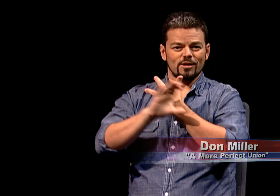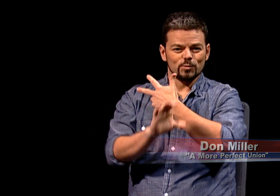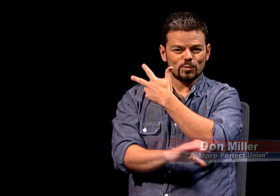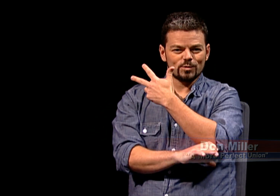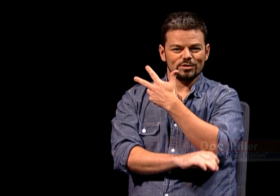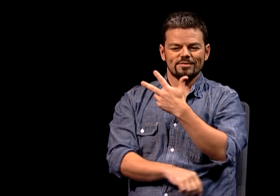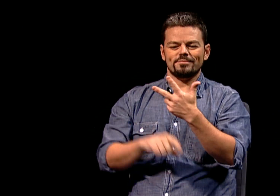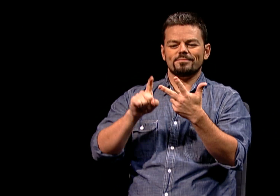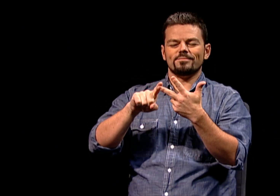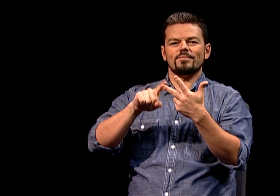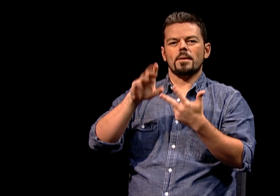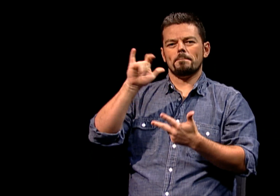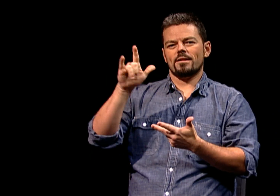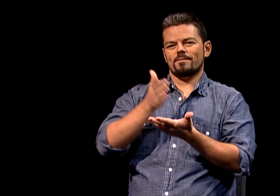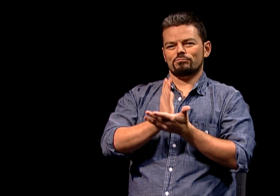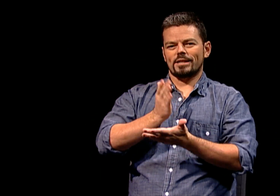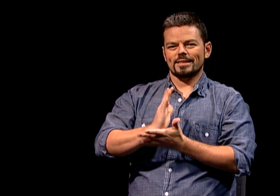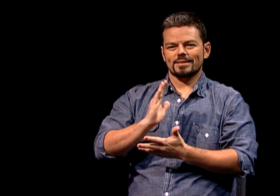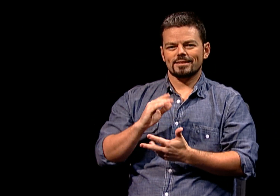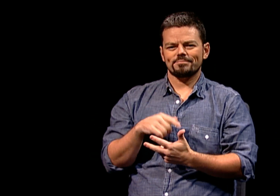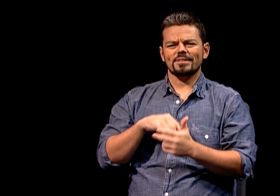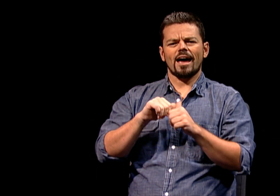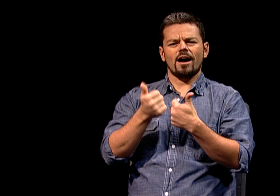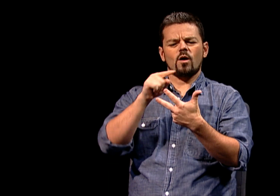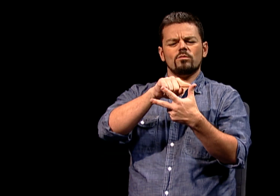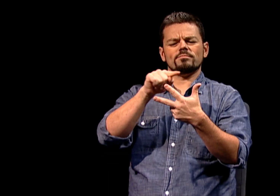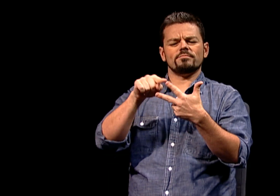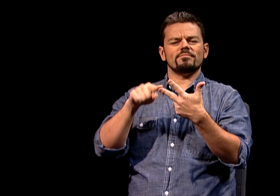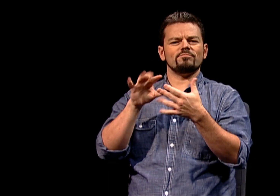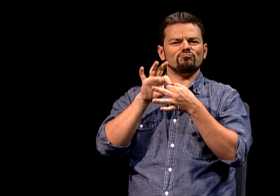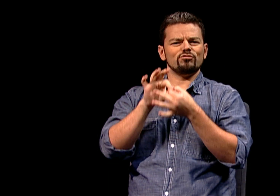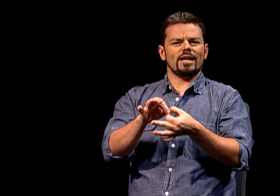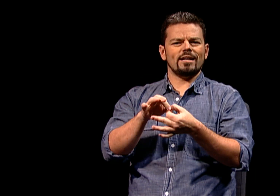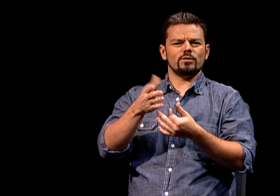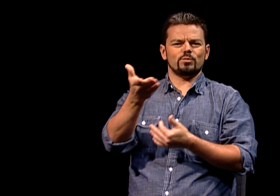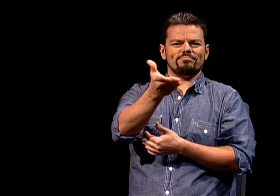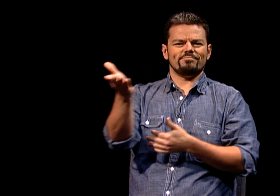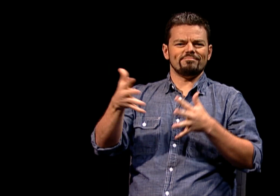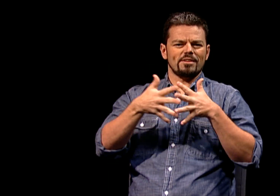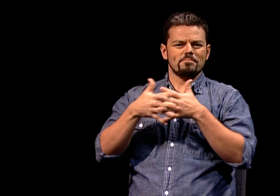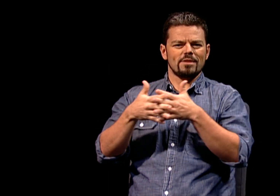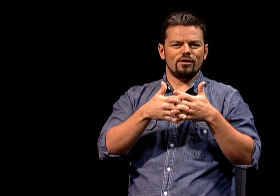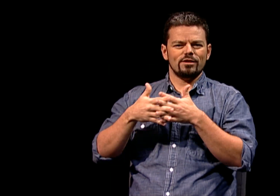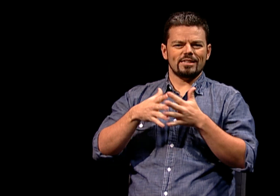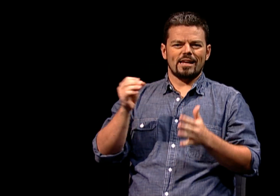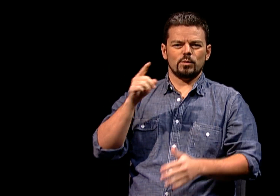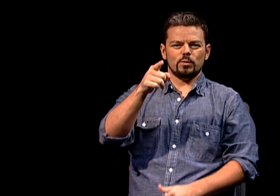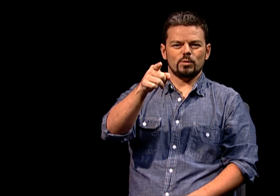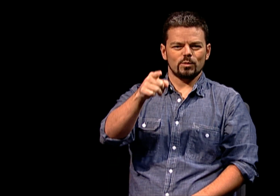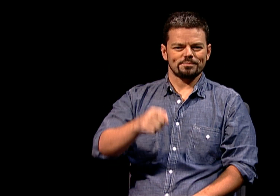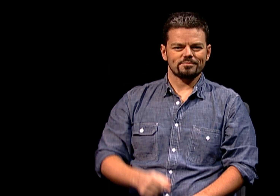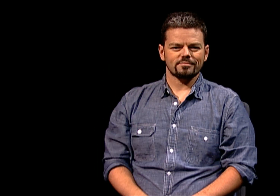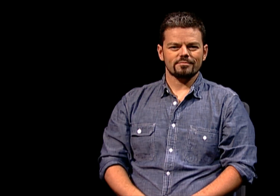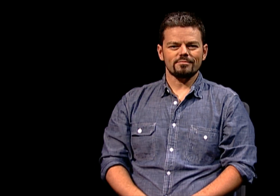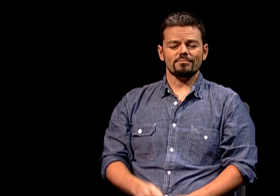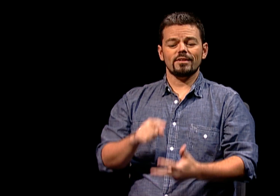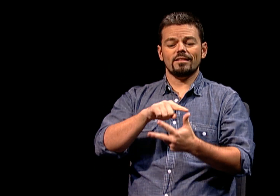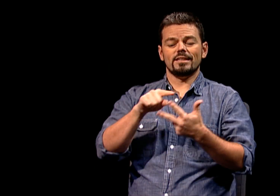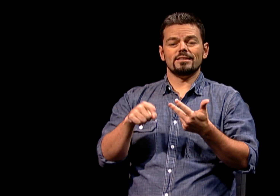OF THE DECLARATION OF INDEPENDENCE, THE UNITED STATES CONSTITUTION, AND THE BILL OF RIGHTS AND HOW THEY RELATE TO AMERICA AND YOU,